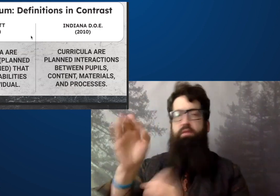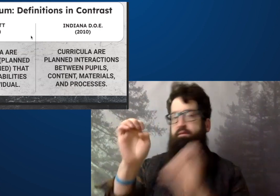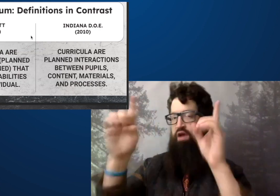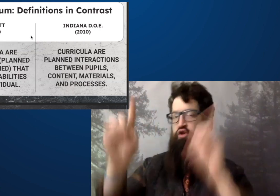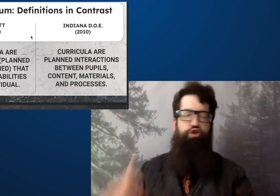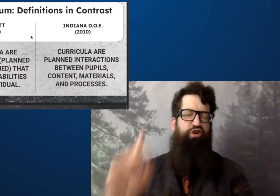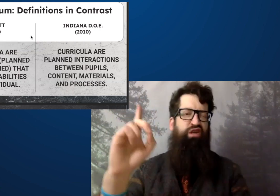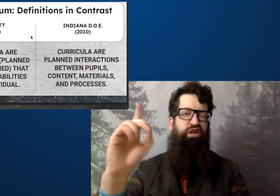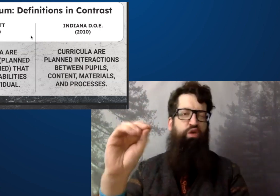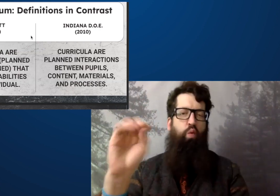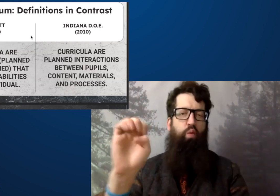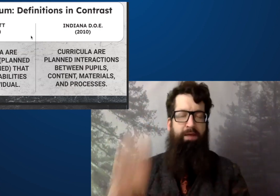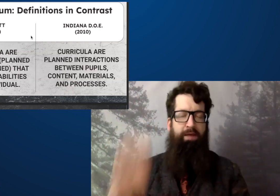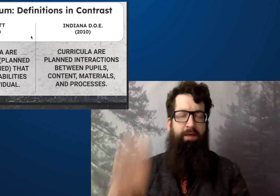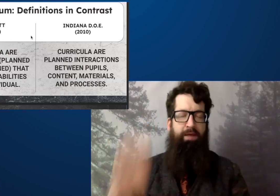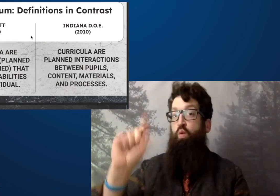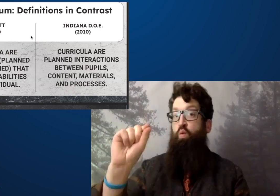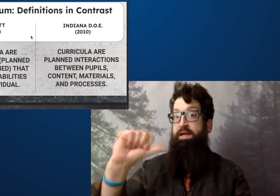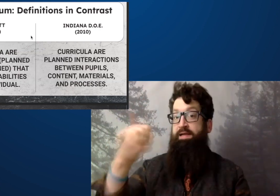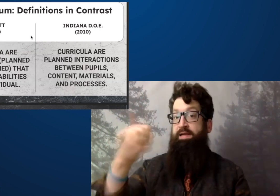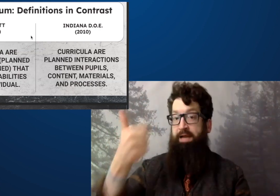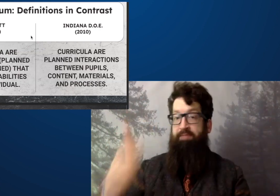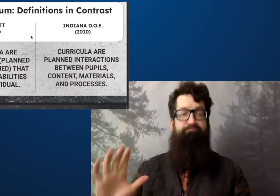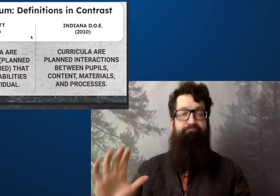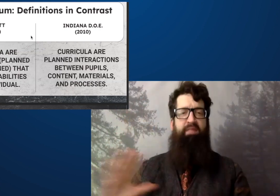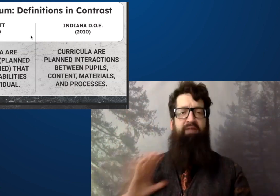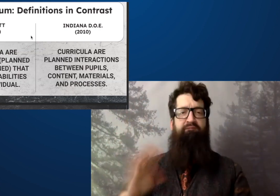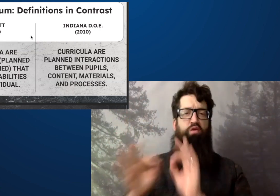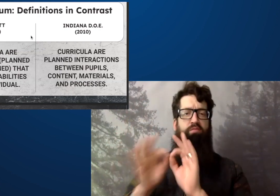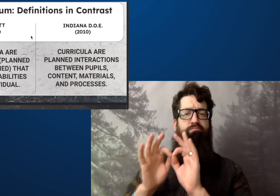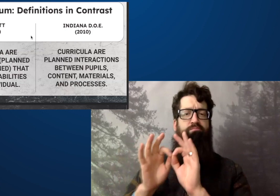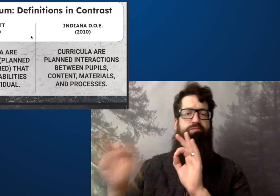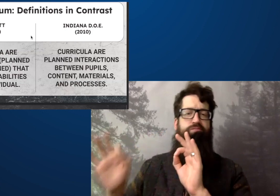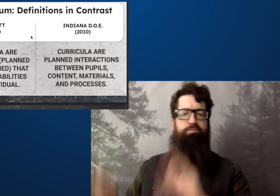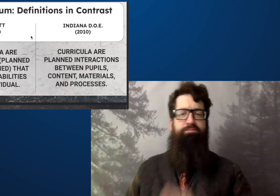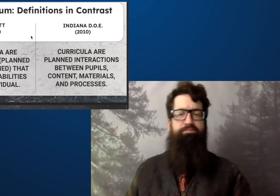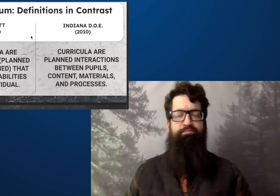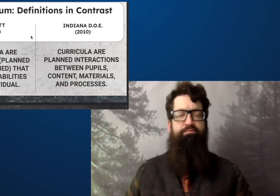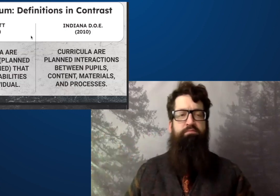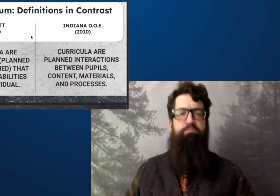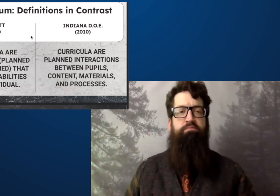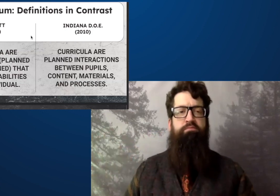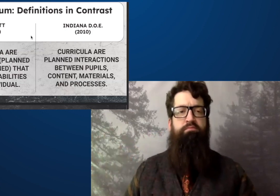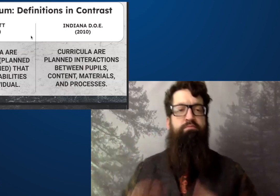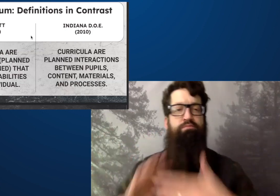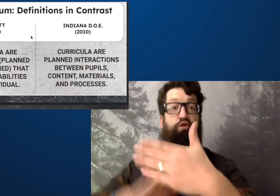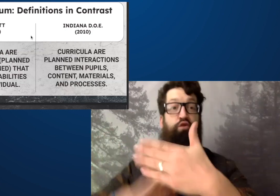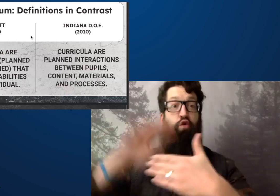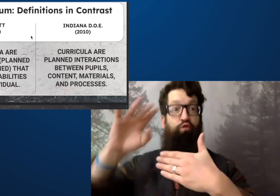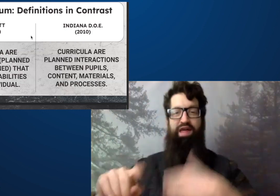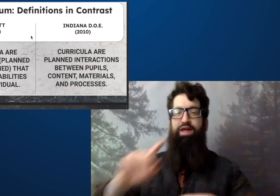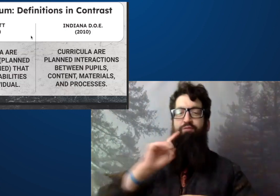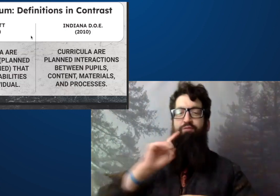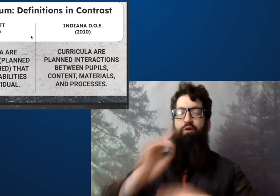That's a state in the US. In 2010.